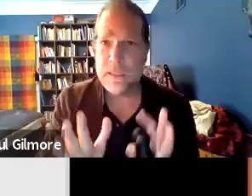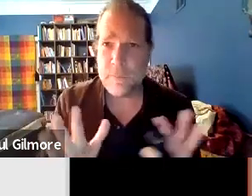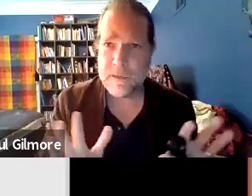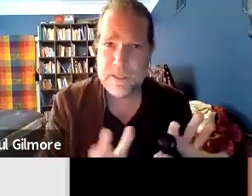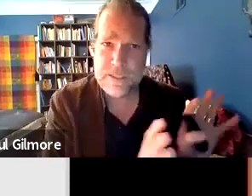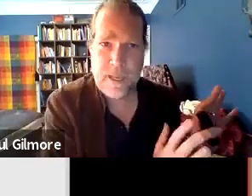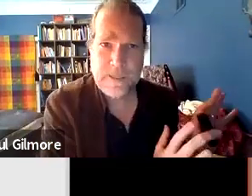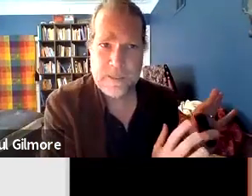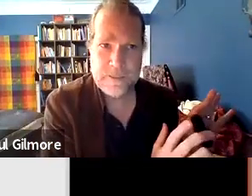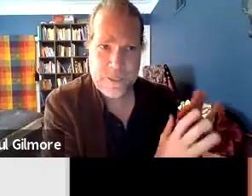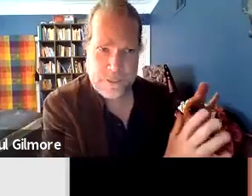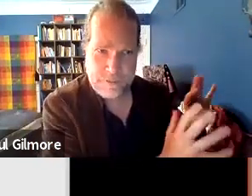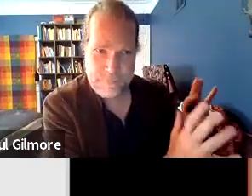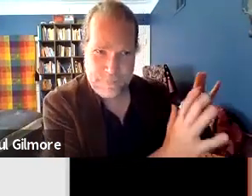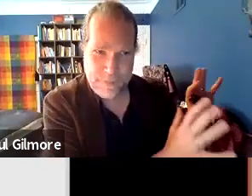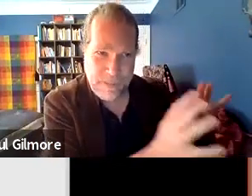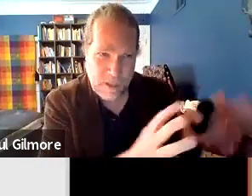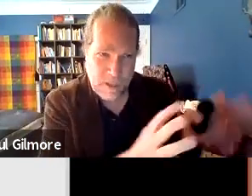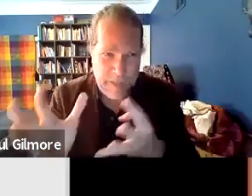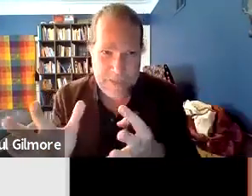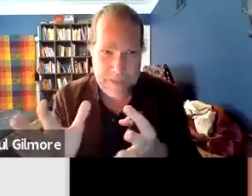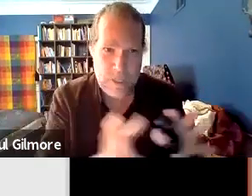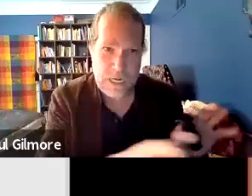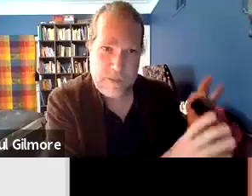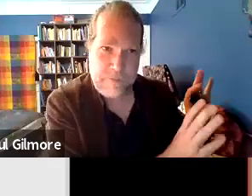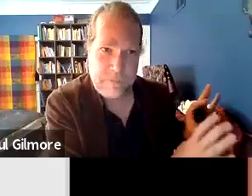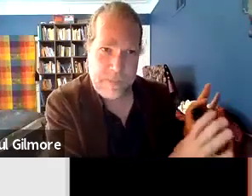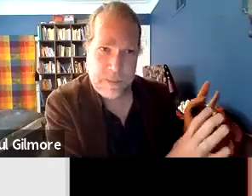little bit of an aside here, just and then I'll get back on track. But if I can make a